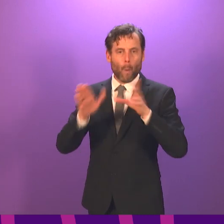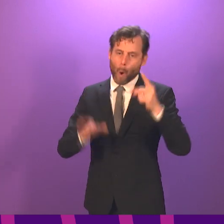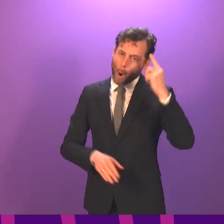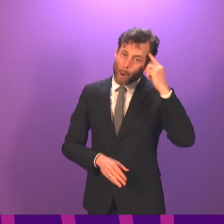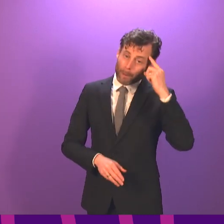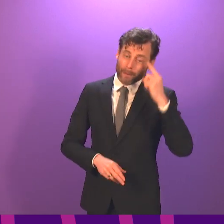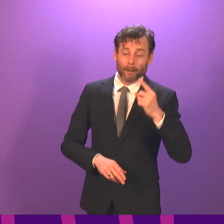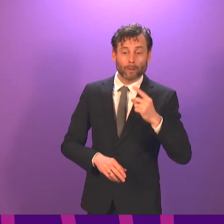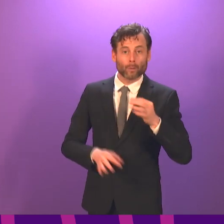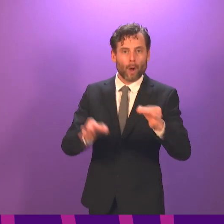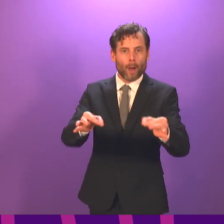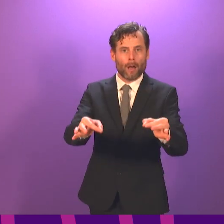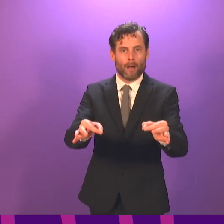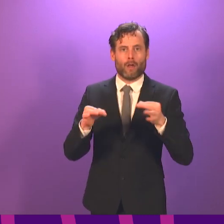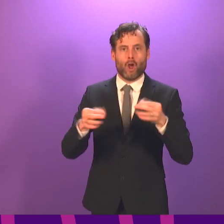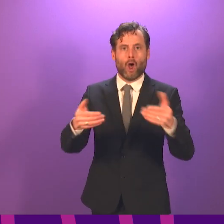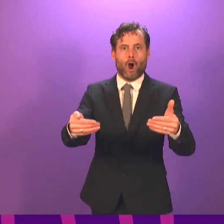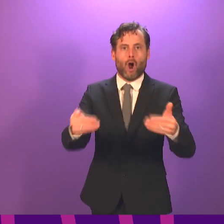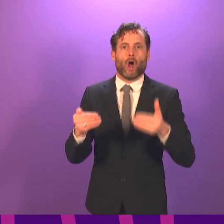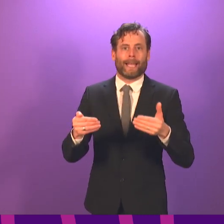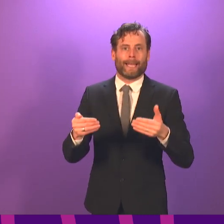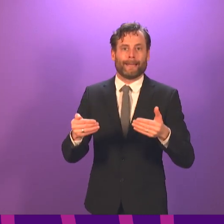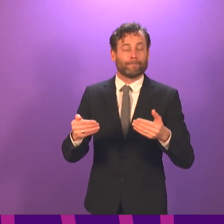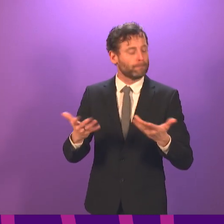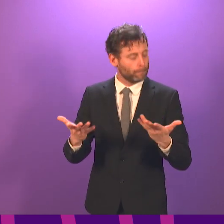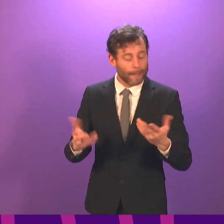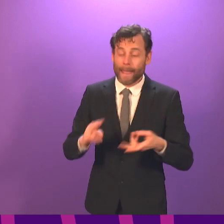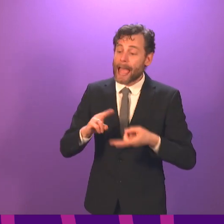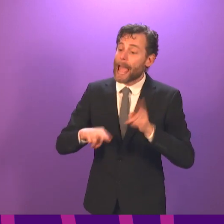bring forward any relaxation of the rules. I have always said that if we can go further